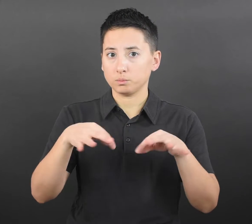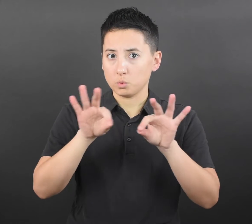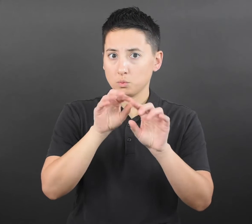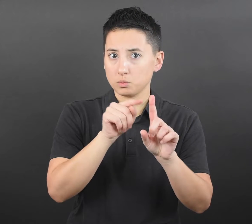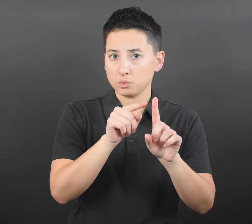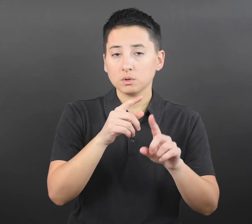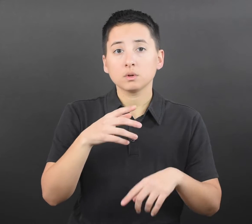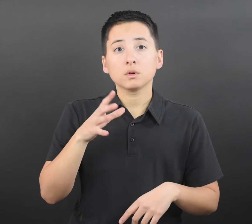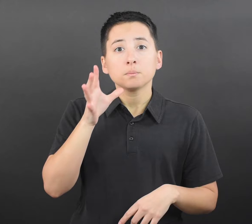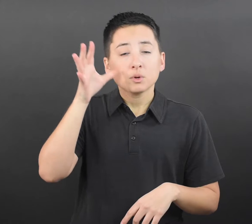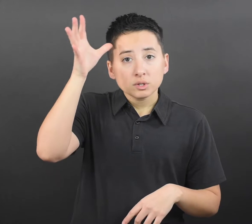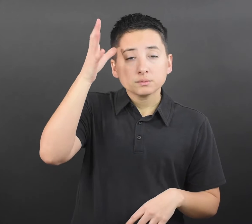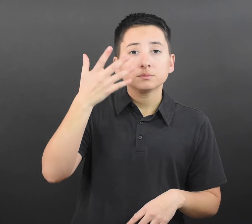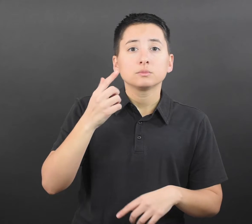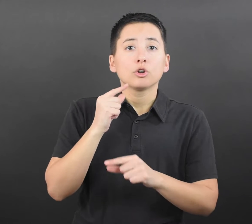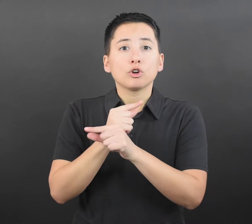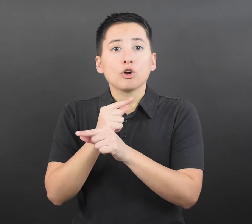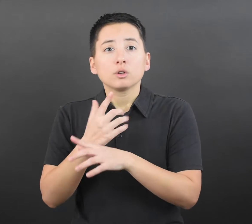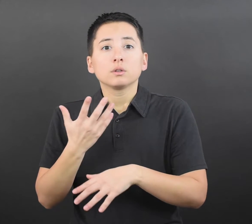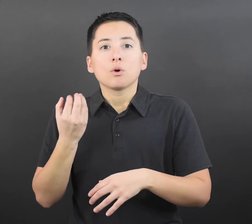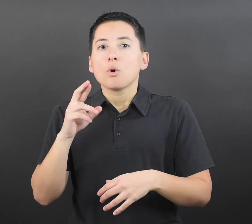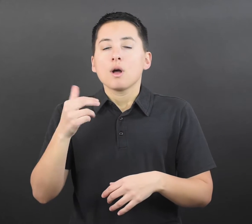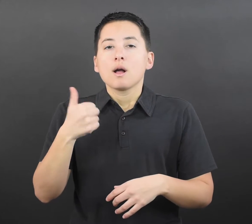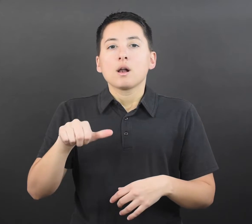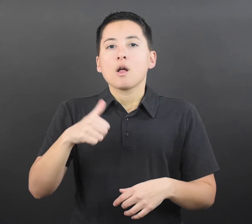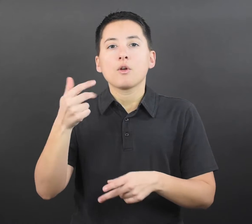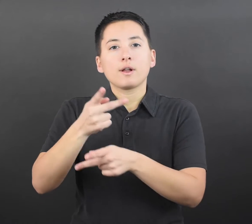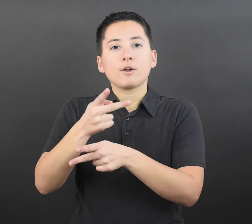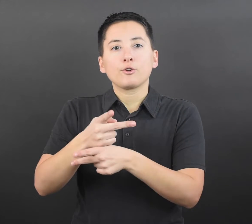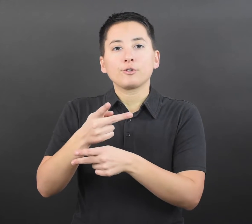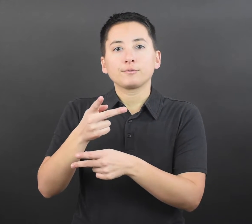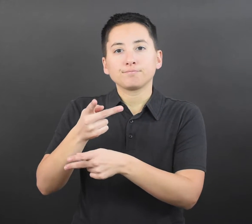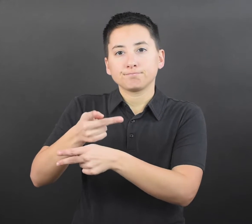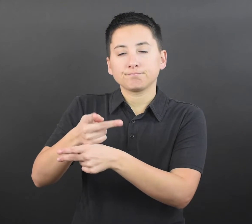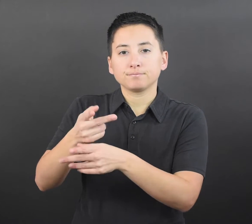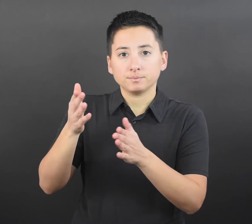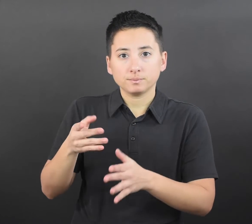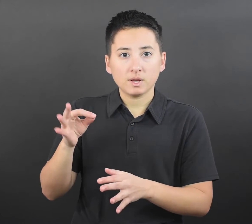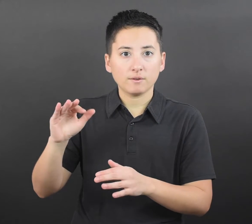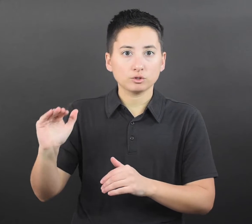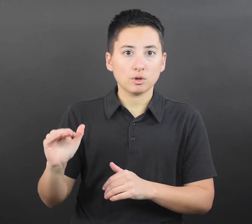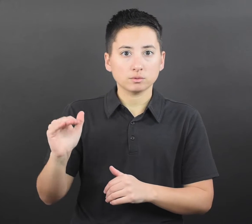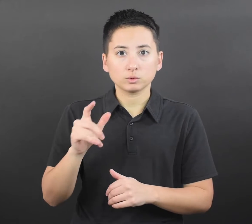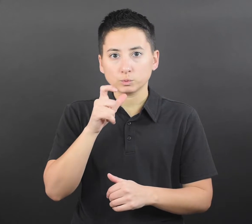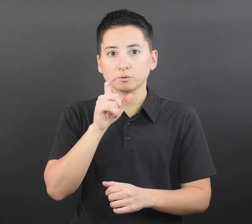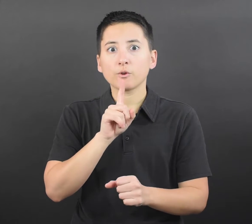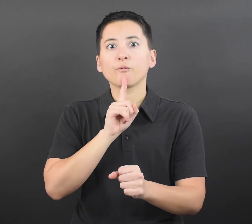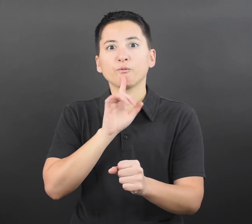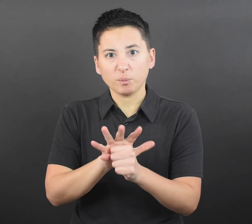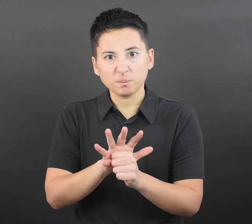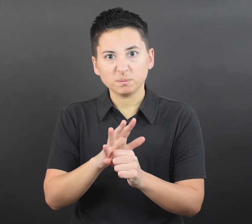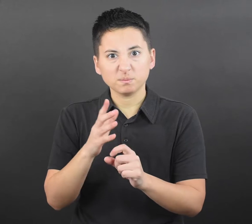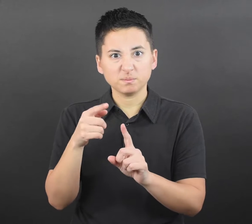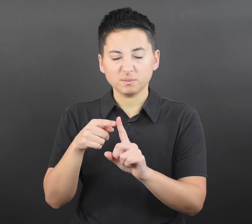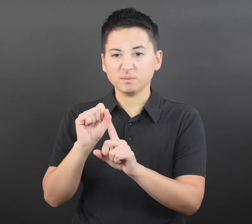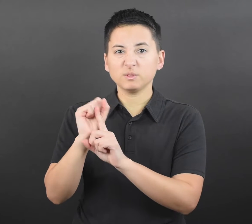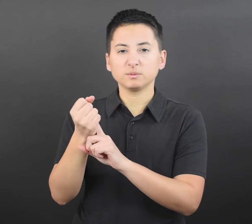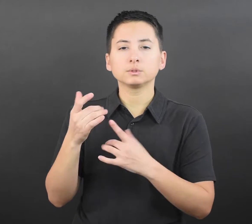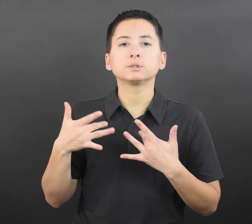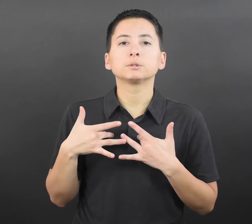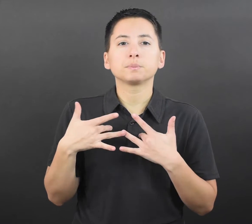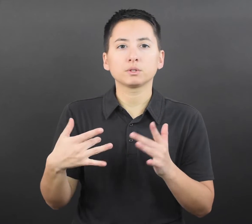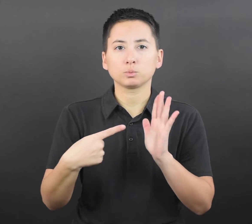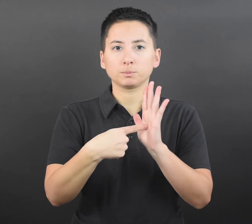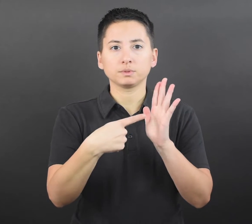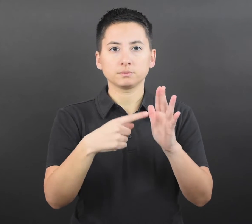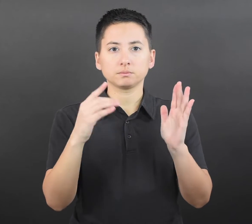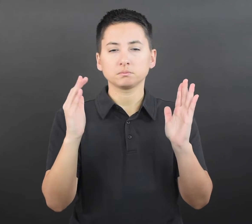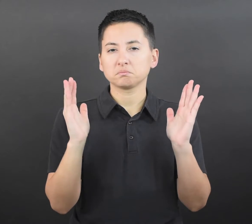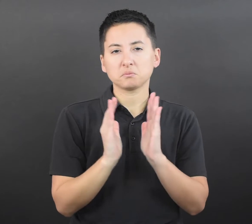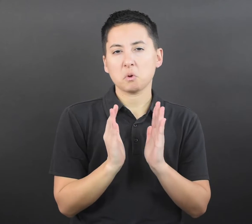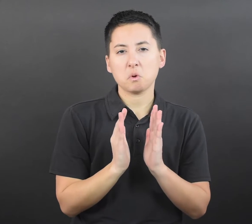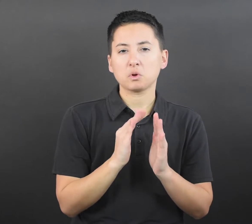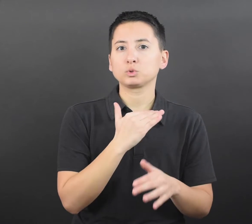Note: A parent, guardian, or other caregiver of a child who is a confirmed case typically